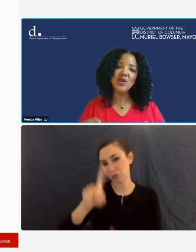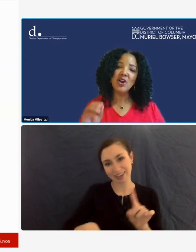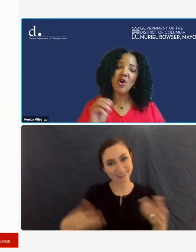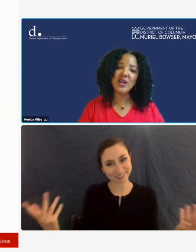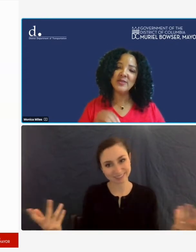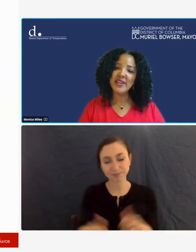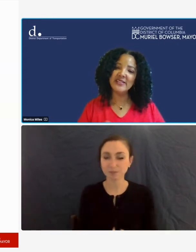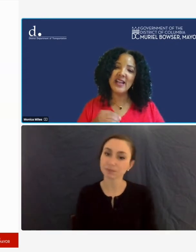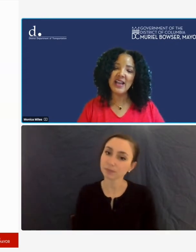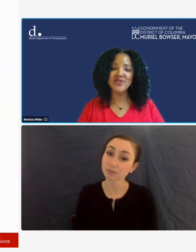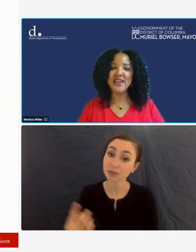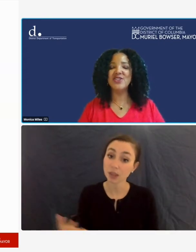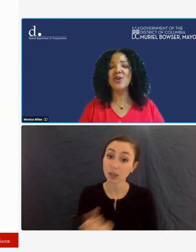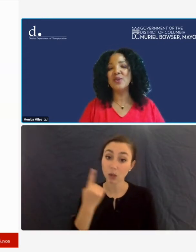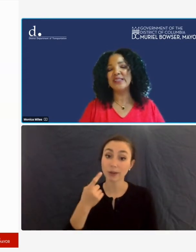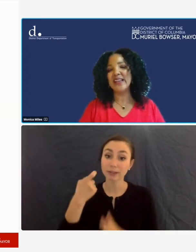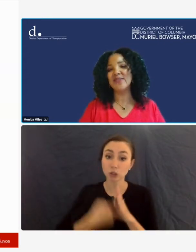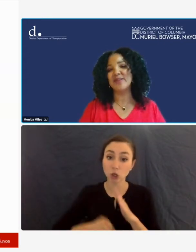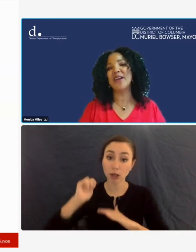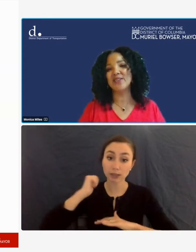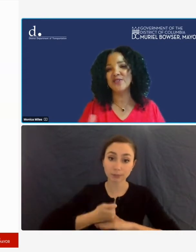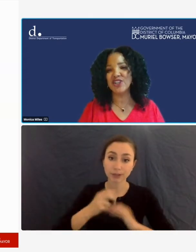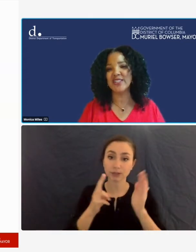cost-based contracts you're always going to have some kind of adjustment